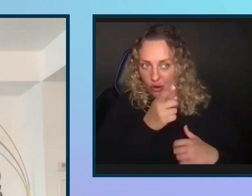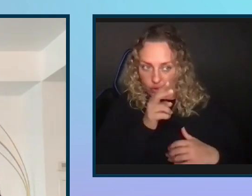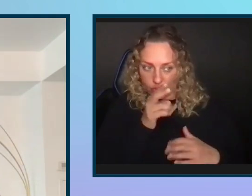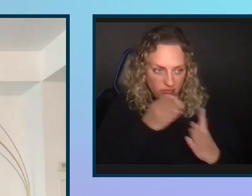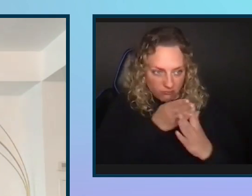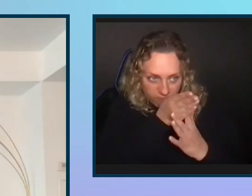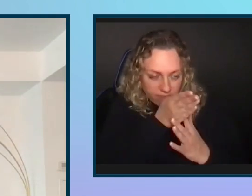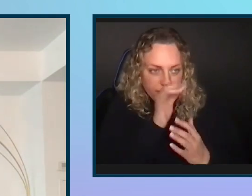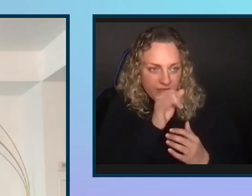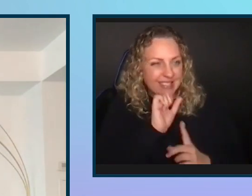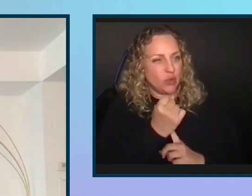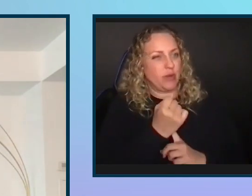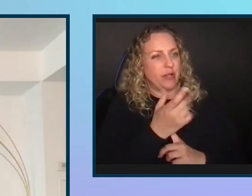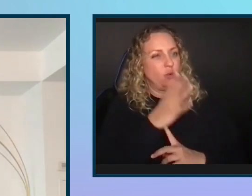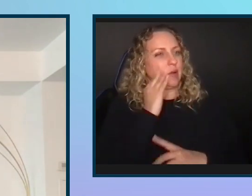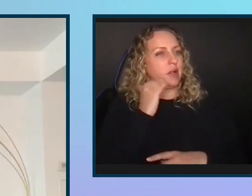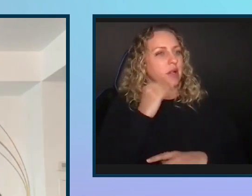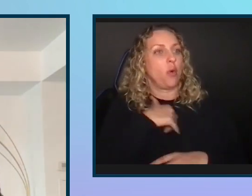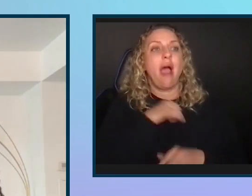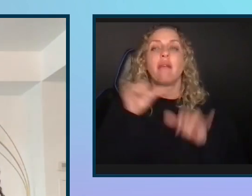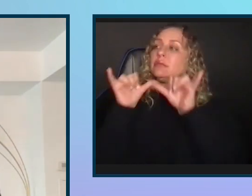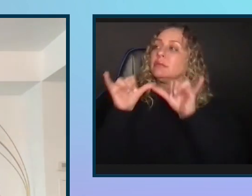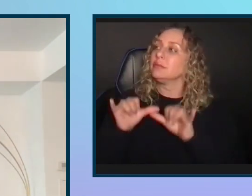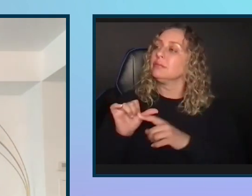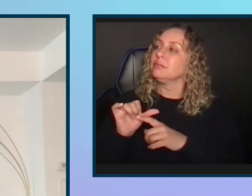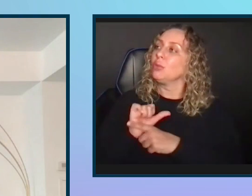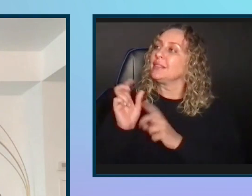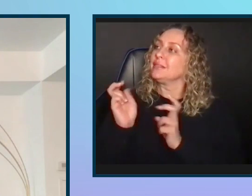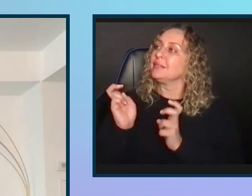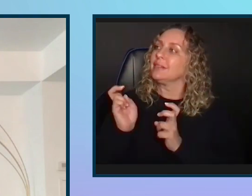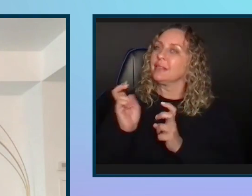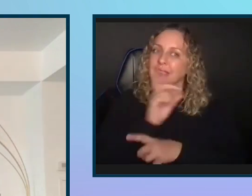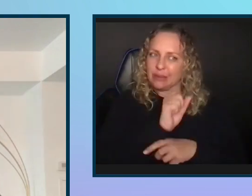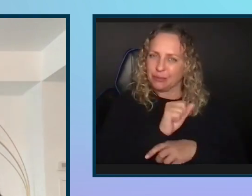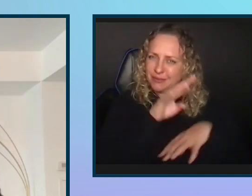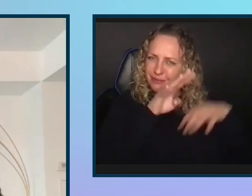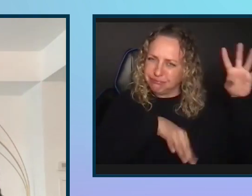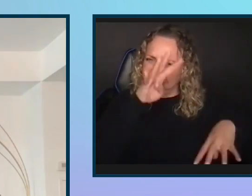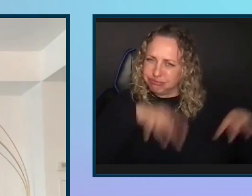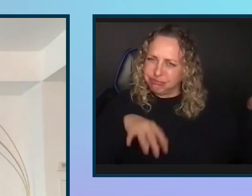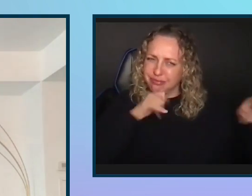Like even if we do have a set of standard practices, disabilities affects people so differently, I don't think it's necessarily helpful